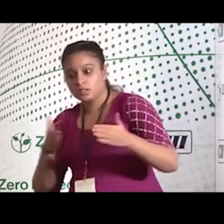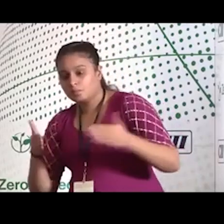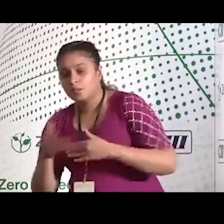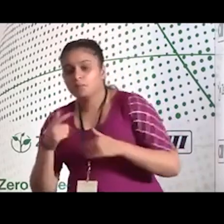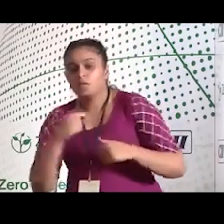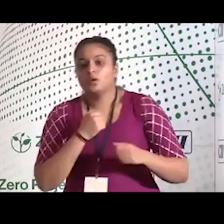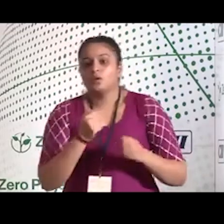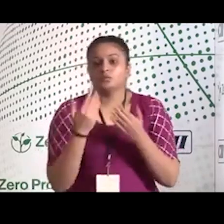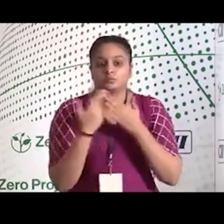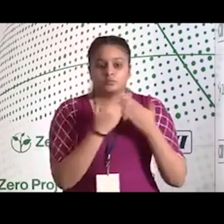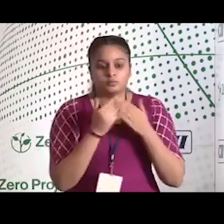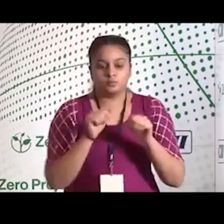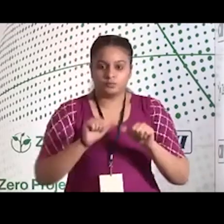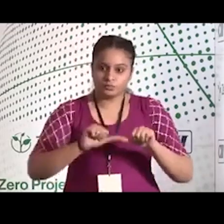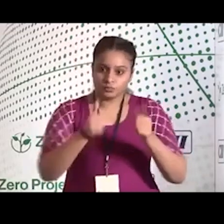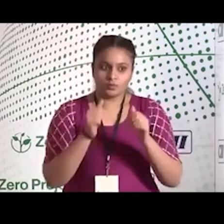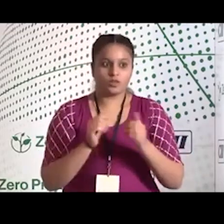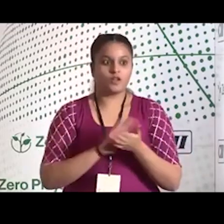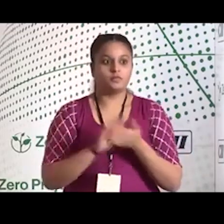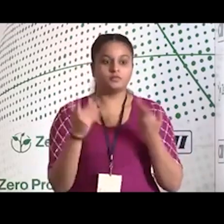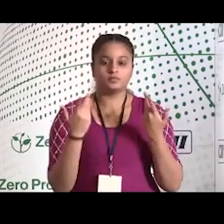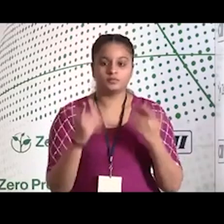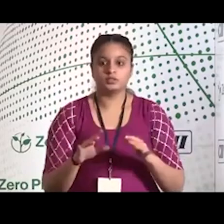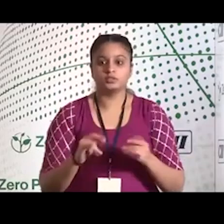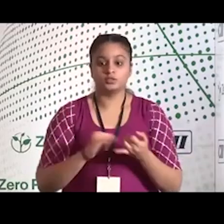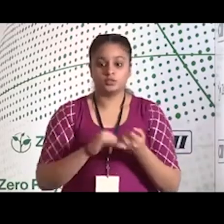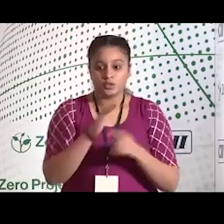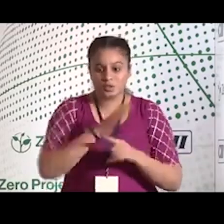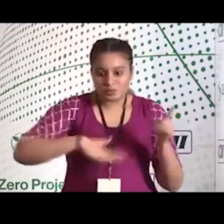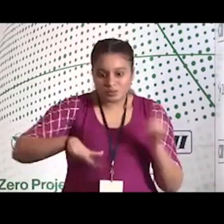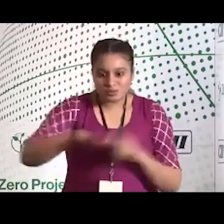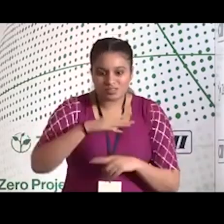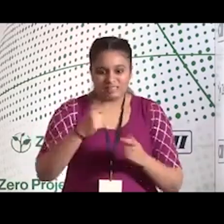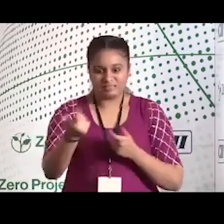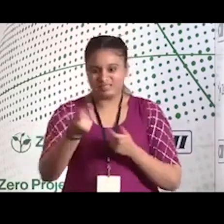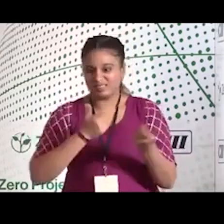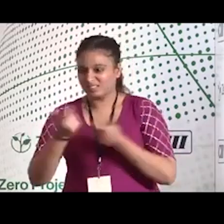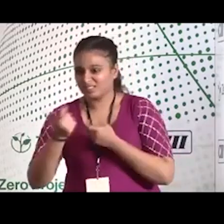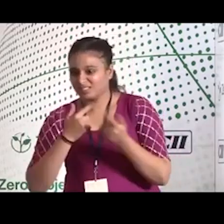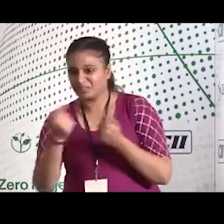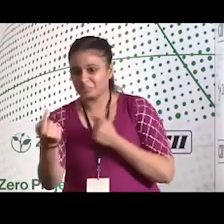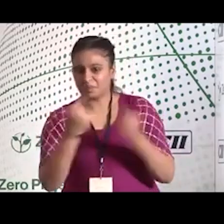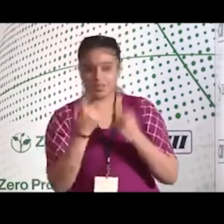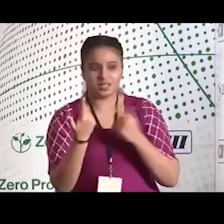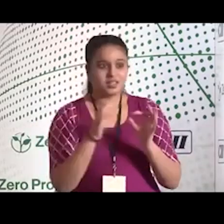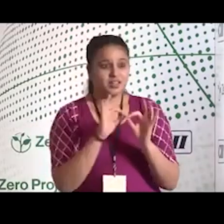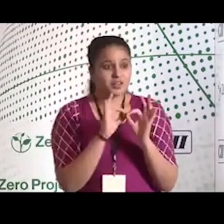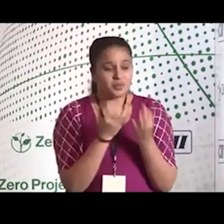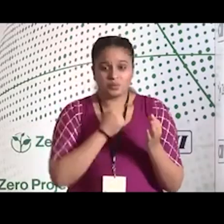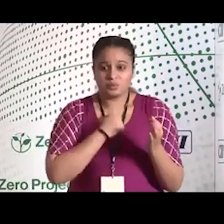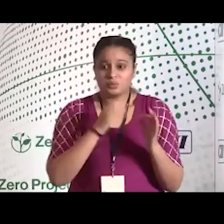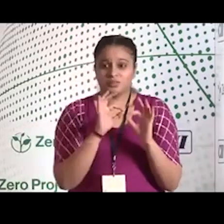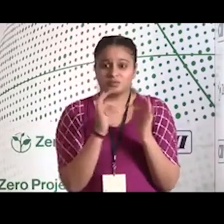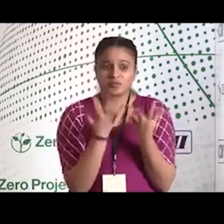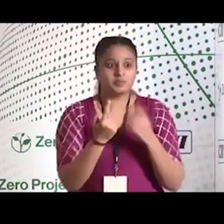or some educator panel or prevaricate on was the but is anthropology